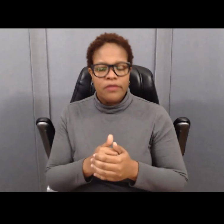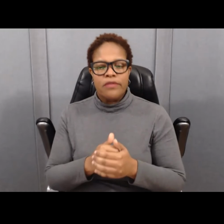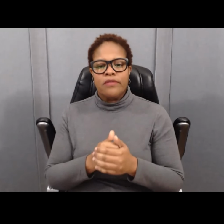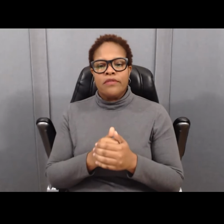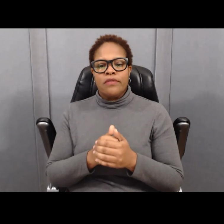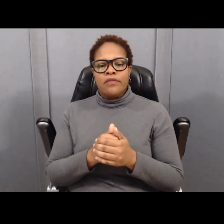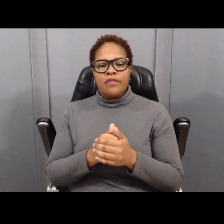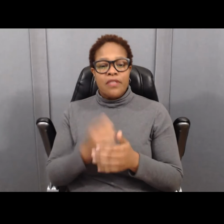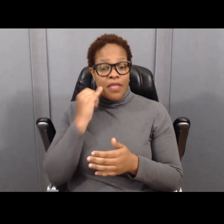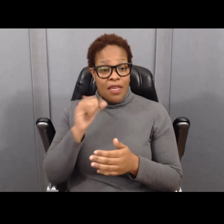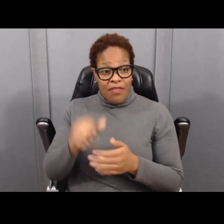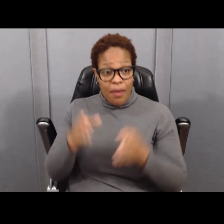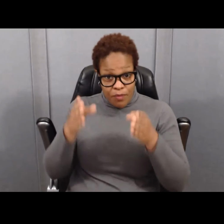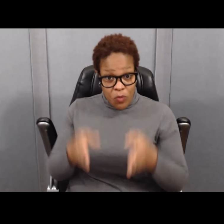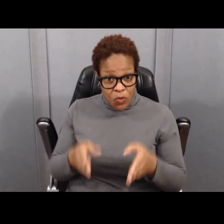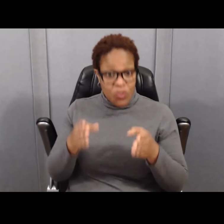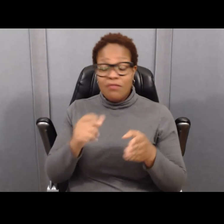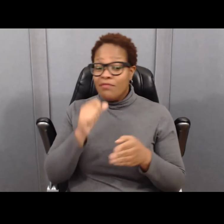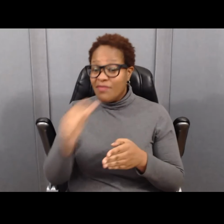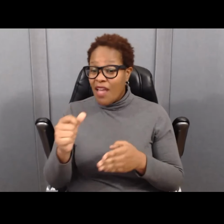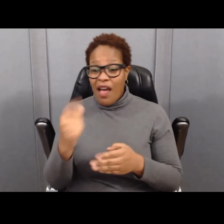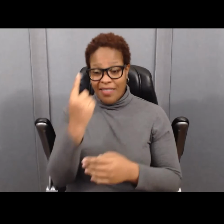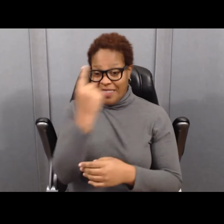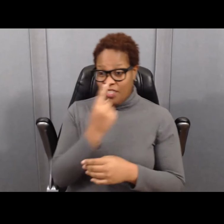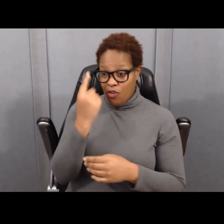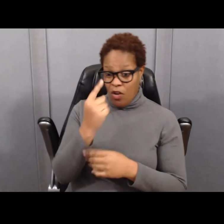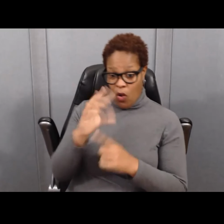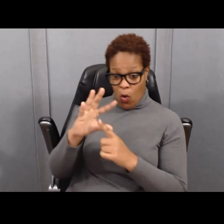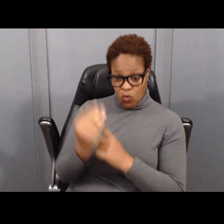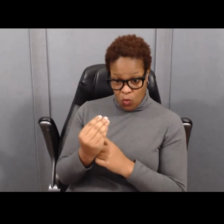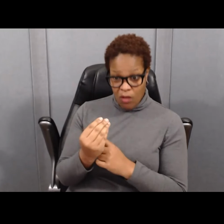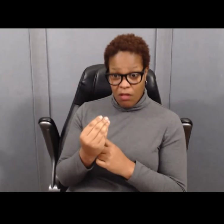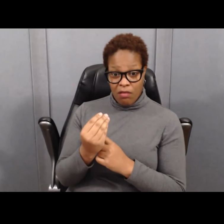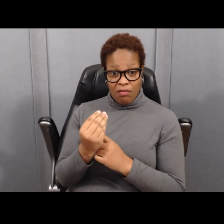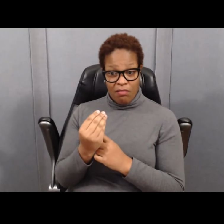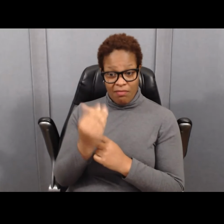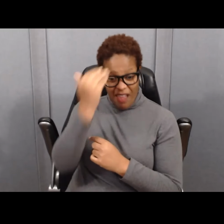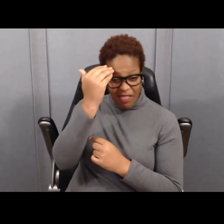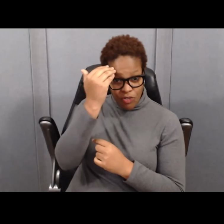if this person isn't considering cultural competency isn't approaching the work with this,